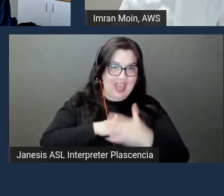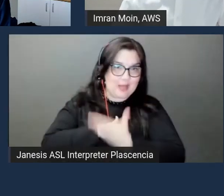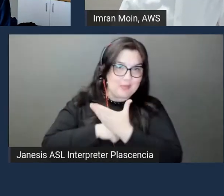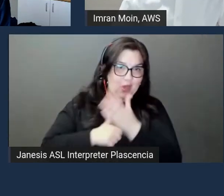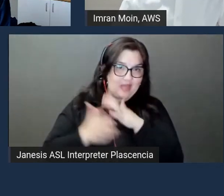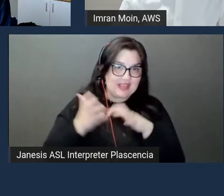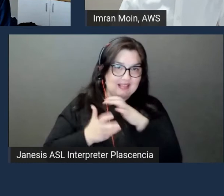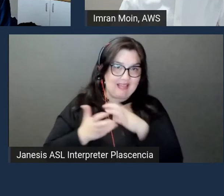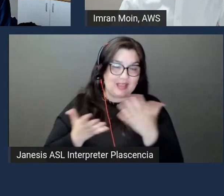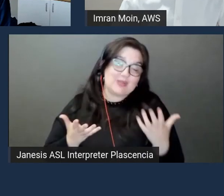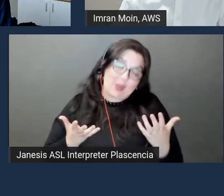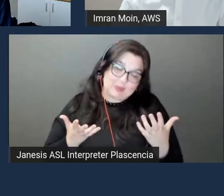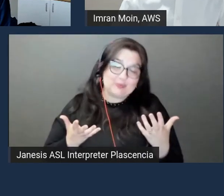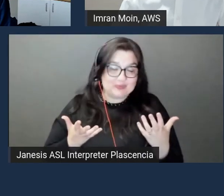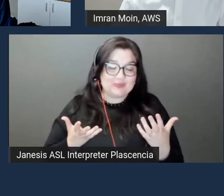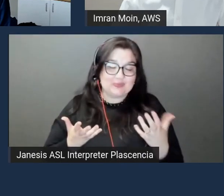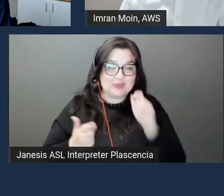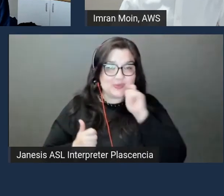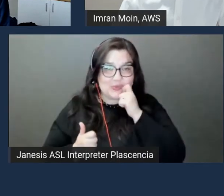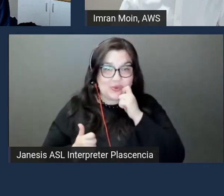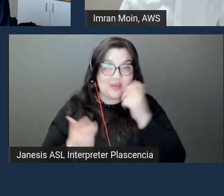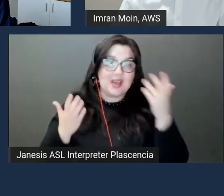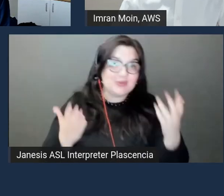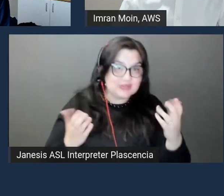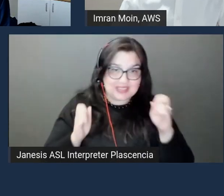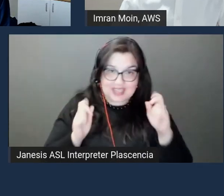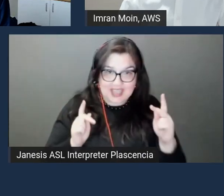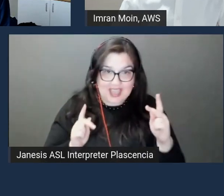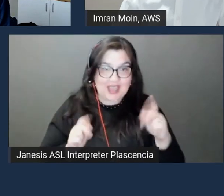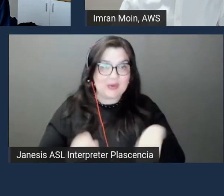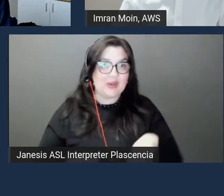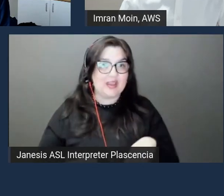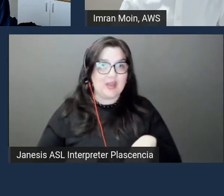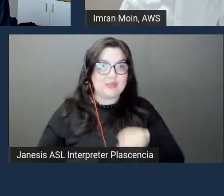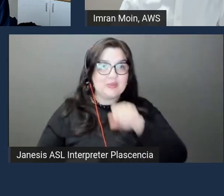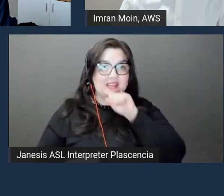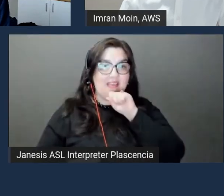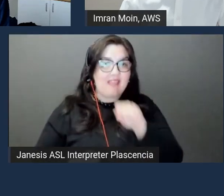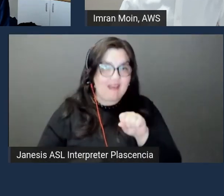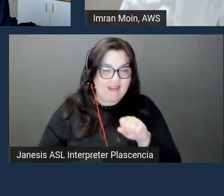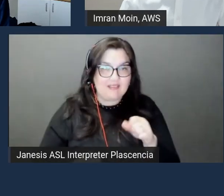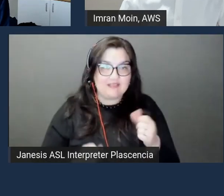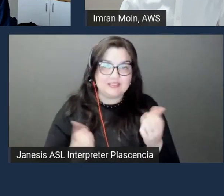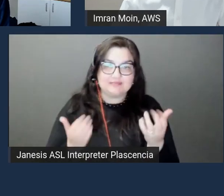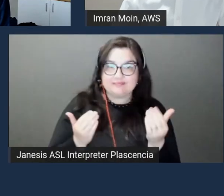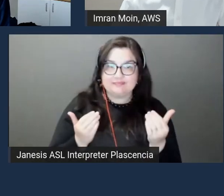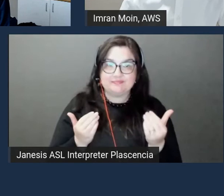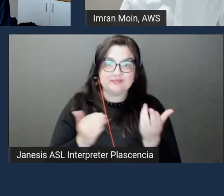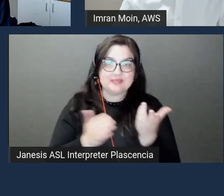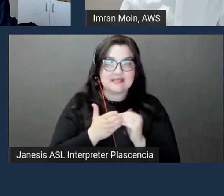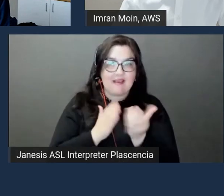So with that, I would like to kind of get some things here out to the audience.